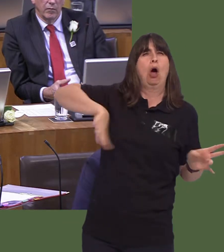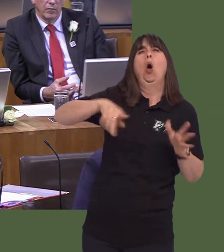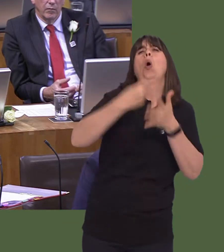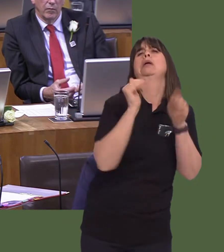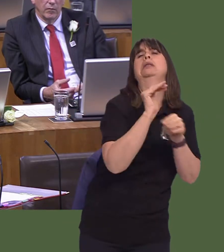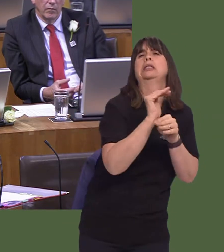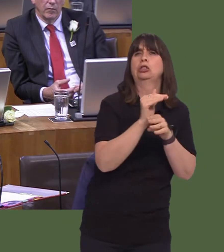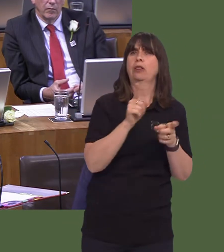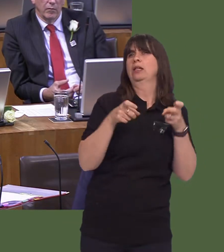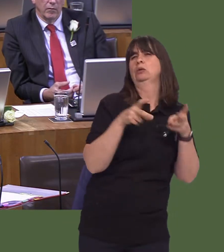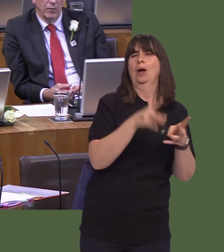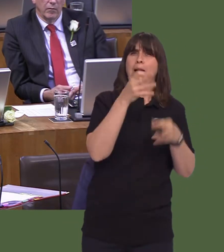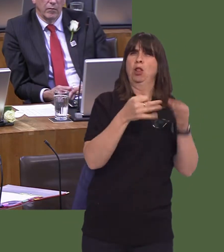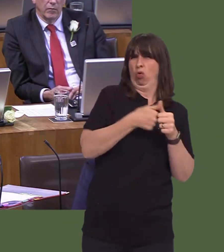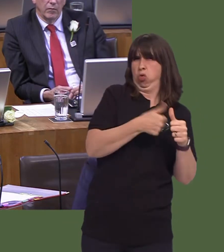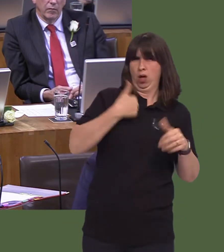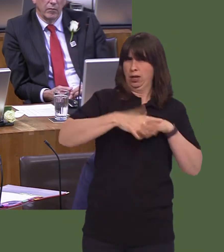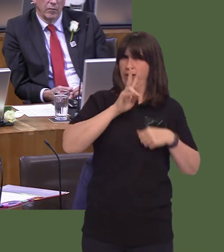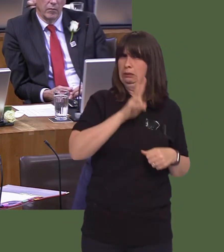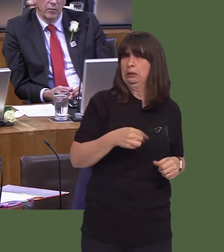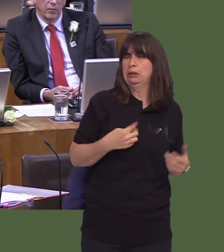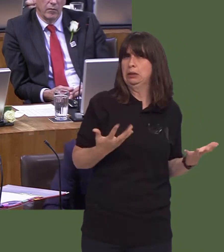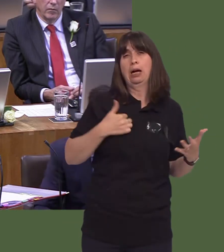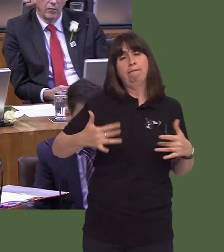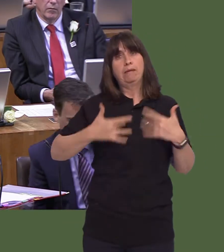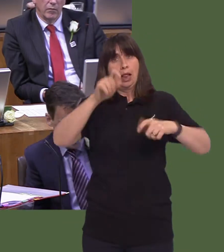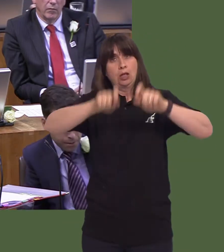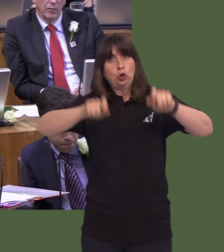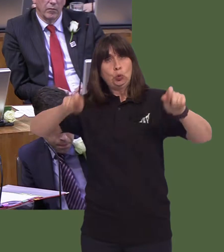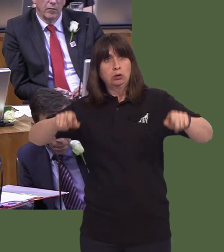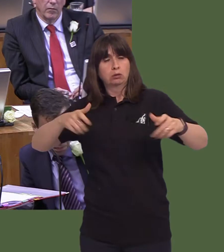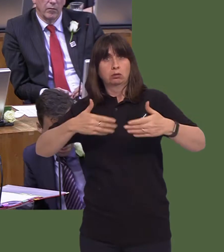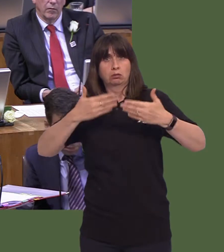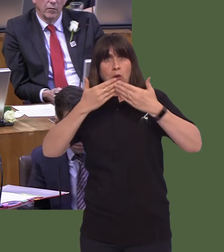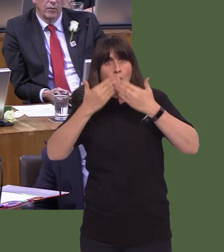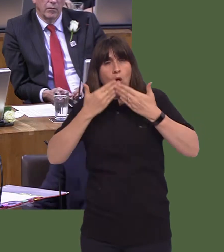and, from my perspective, I think it's hugely important that our students do have the ability